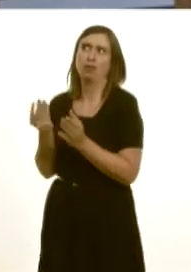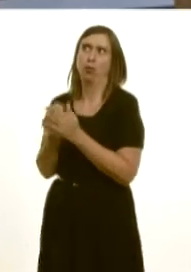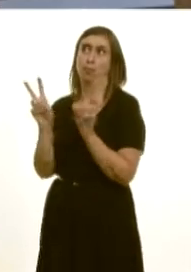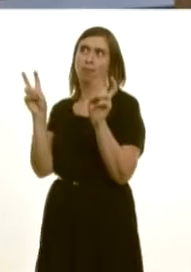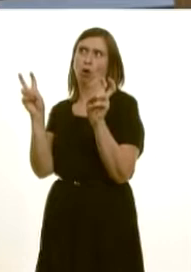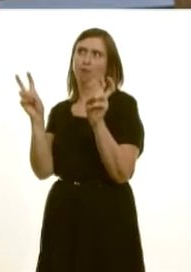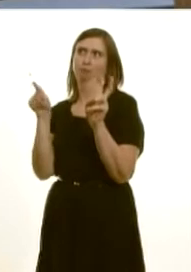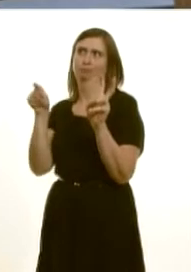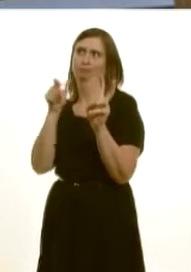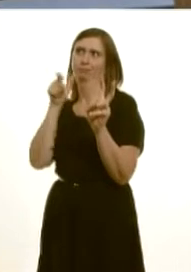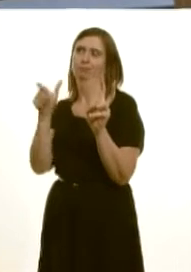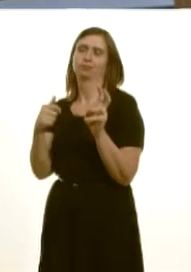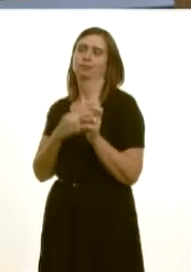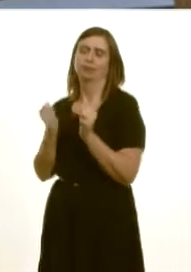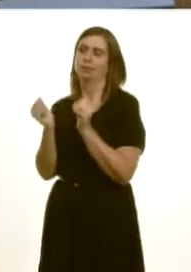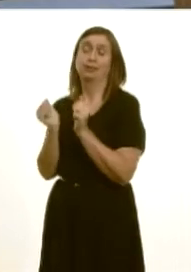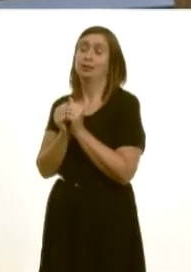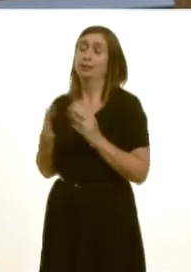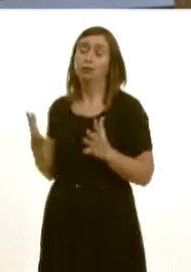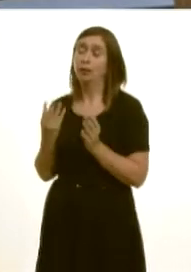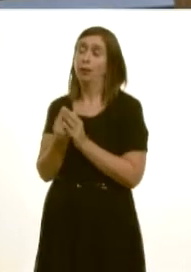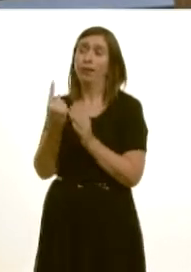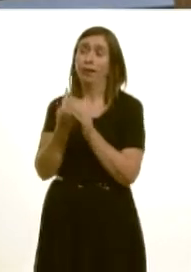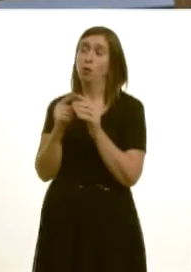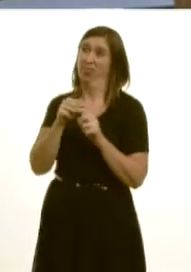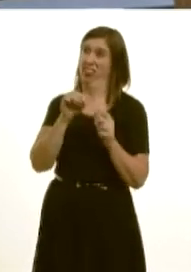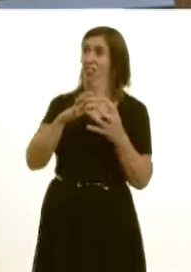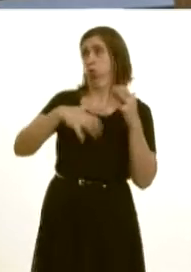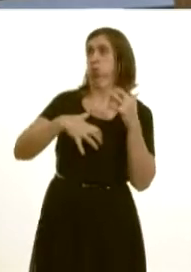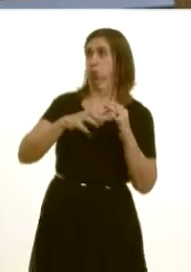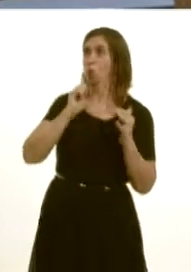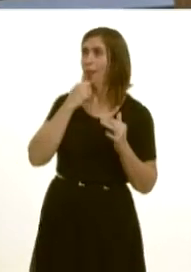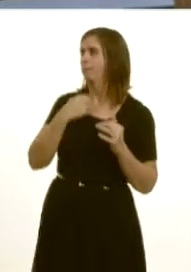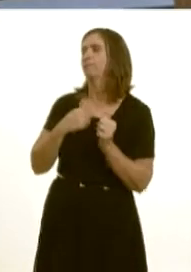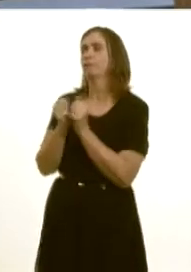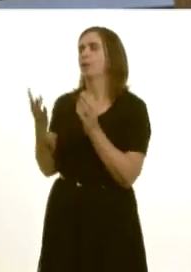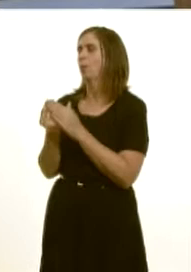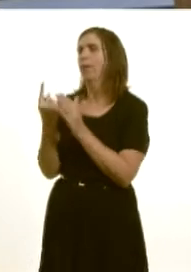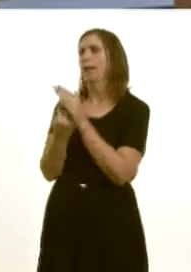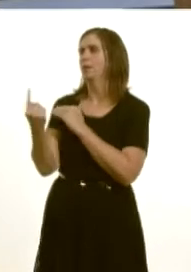not agree with the suggestion that there should be an independent investigation, and we note that other organisations are not calling for it. That is a disagreement. You cannot agree